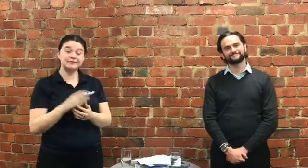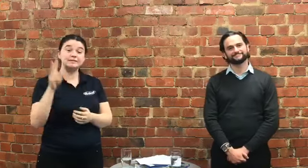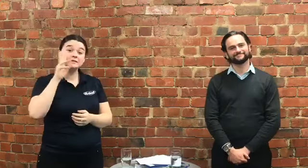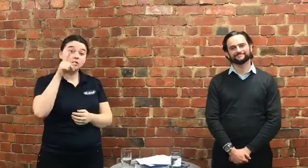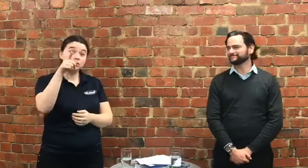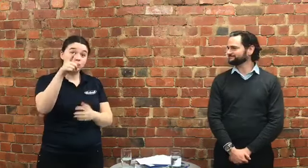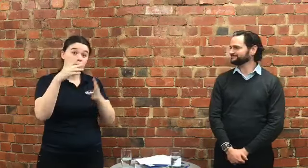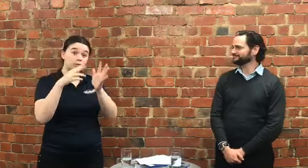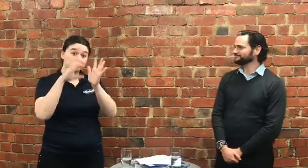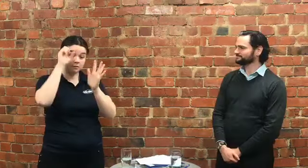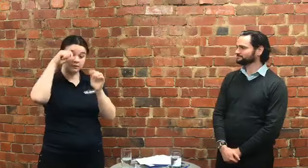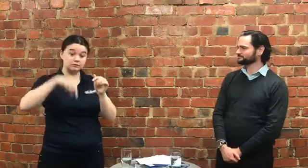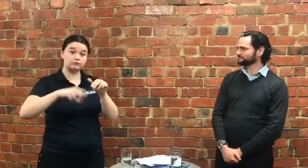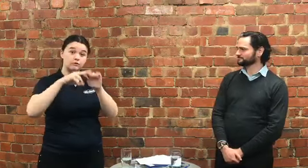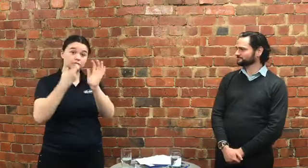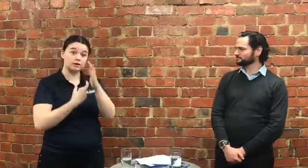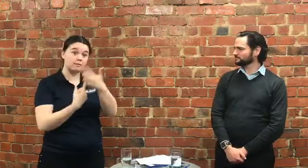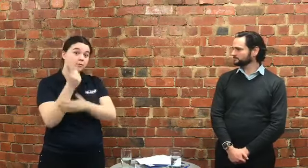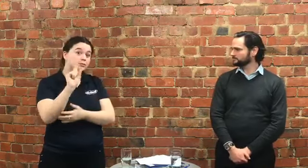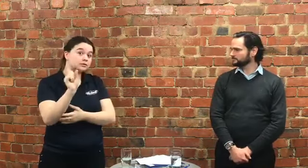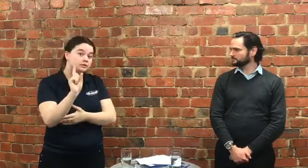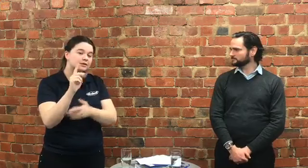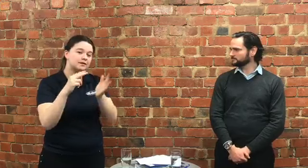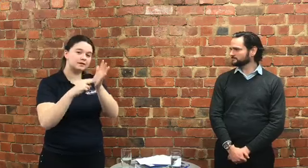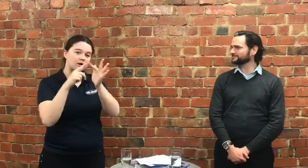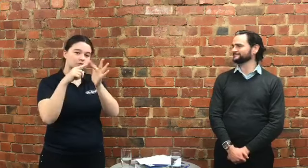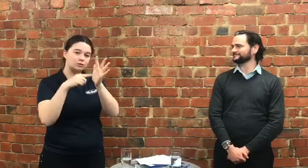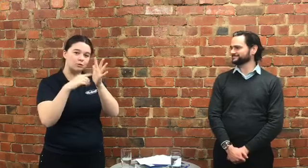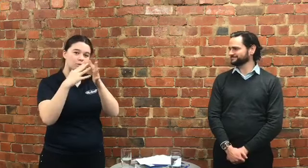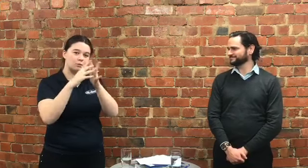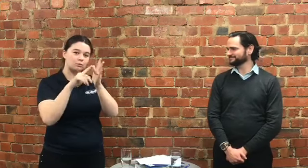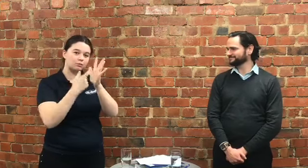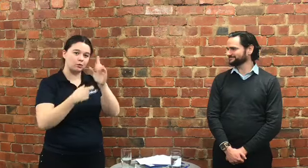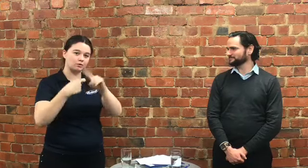Thank you to all of you, and remember that this is Network Night, Thornbury Food Truck Park,